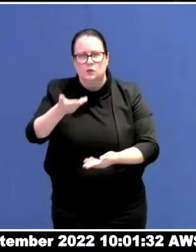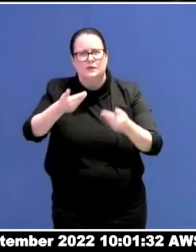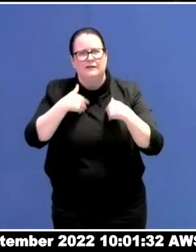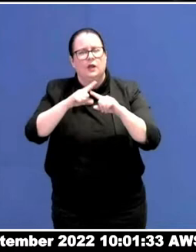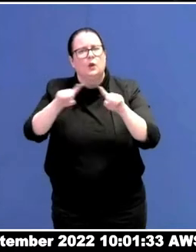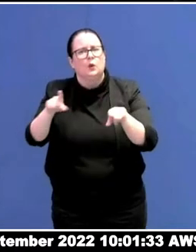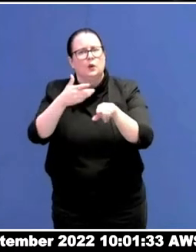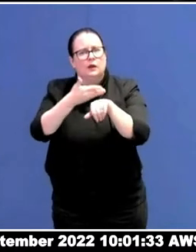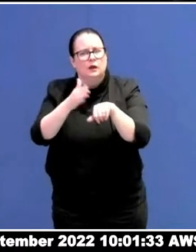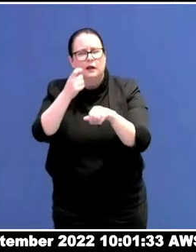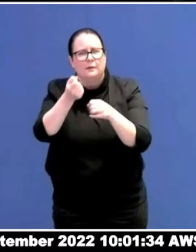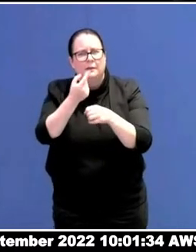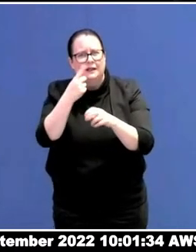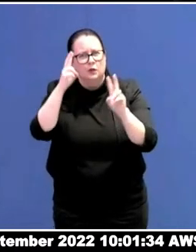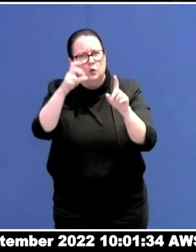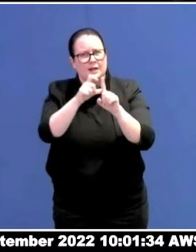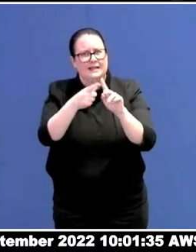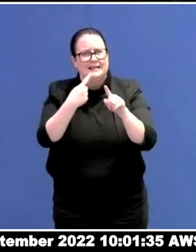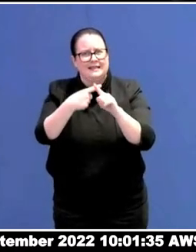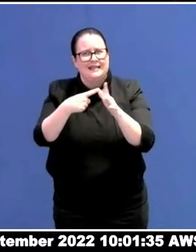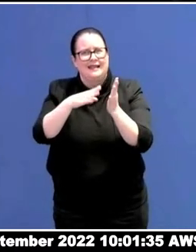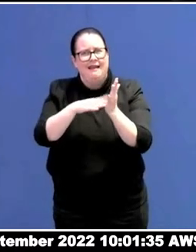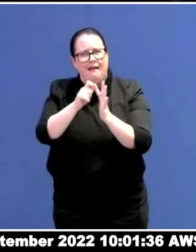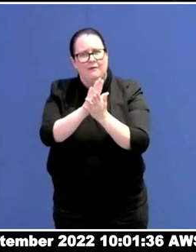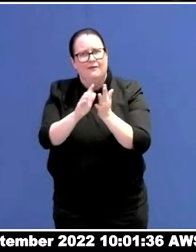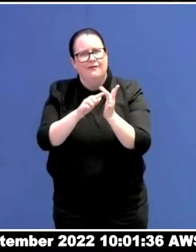That's correct. What was the reason for that?